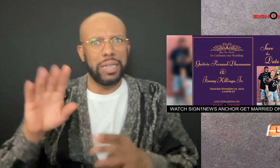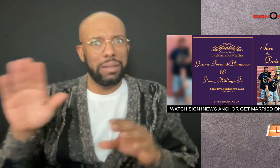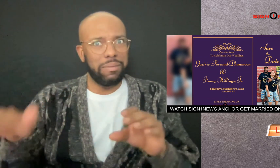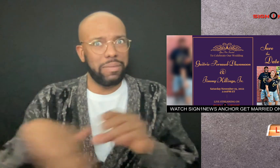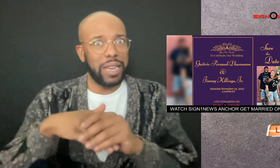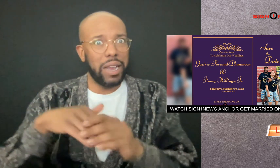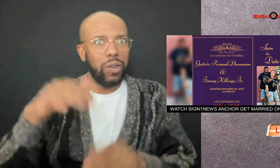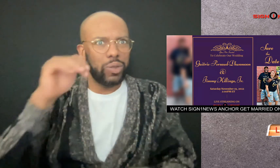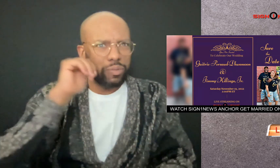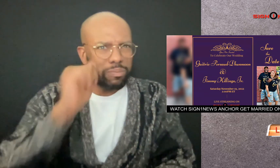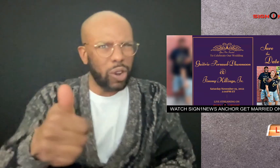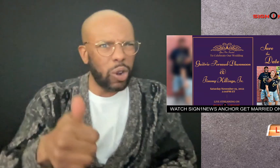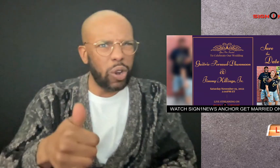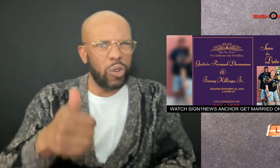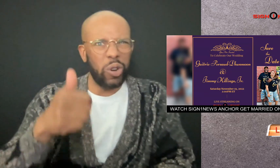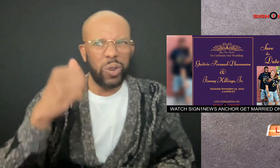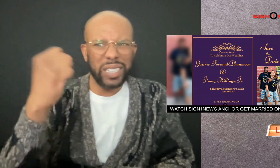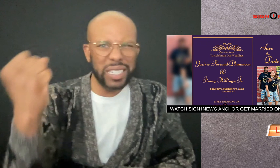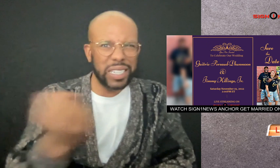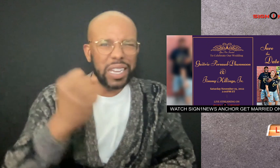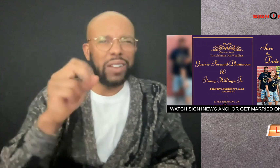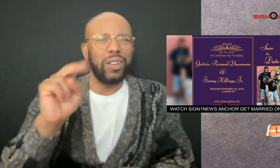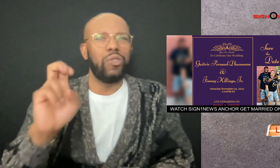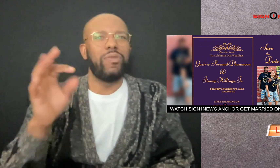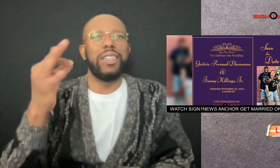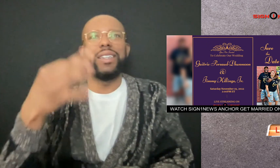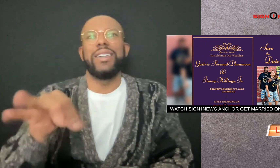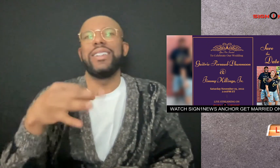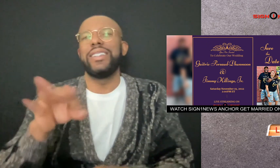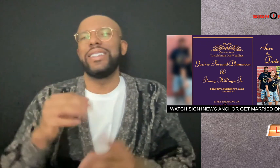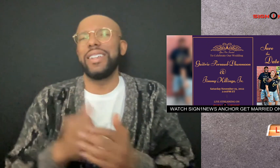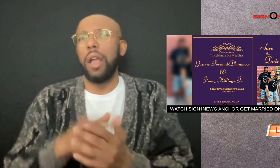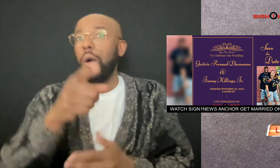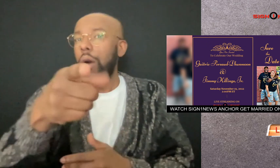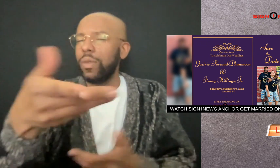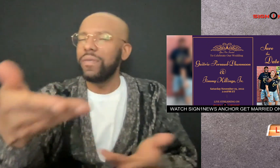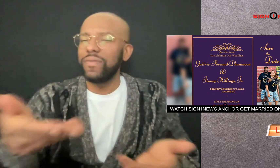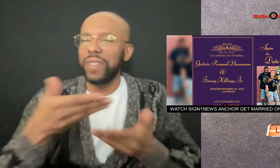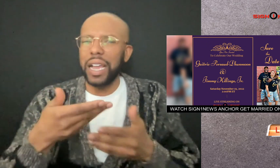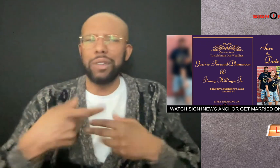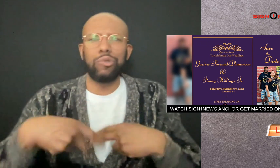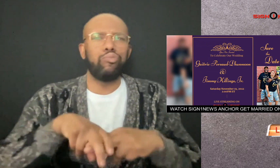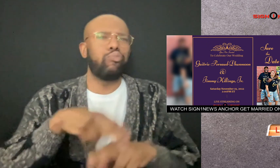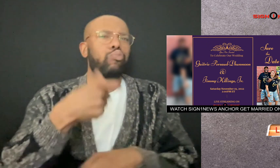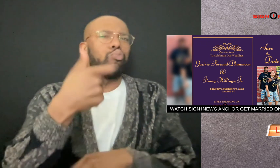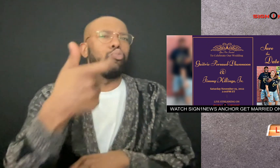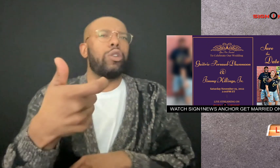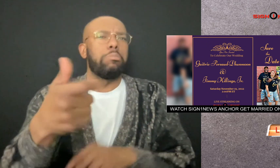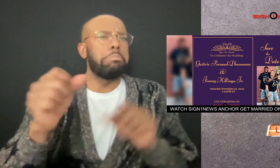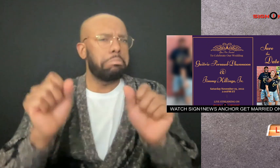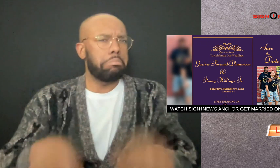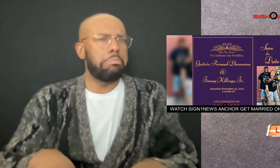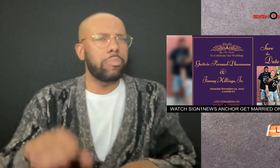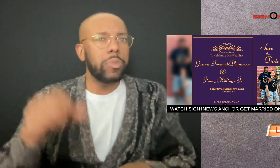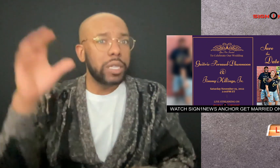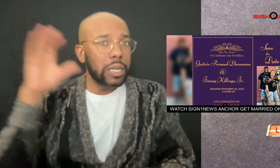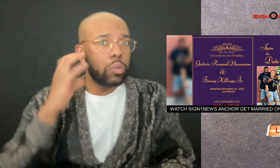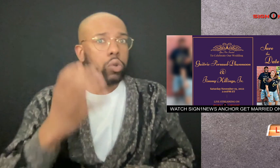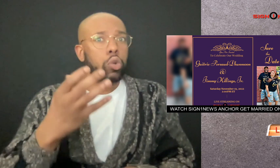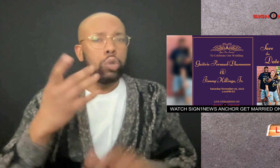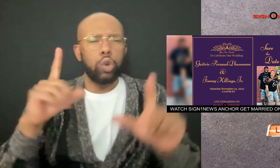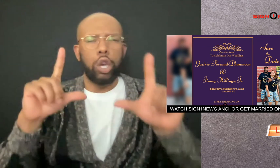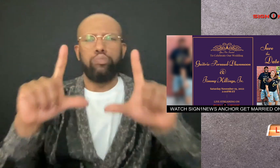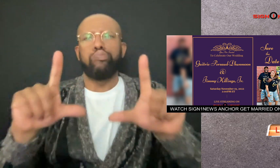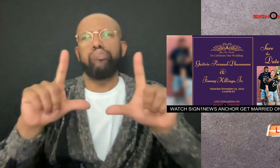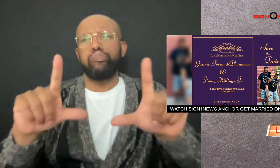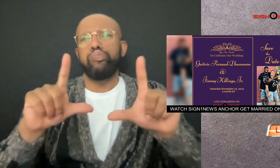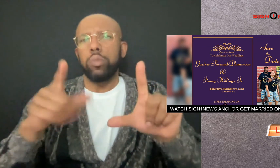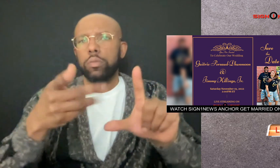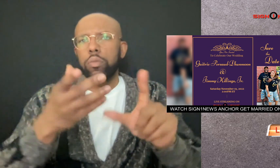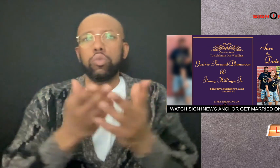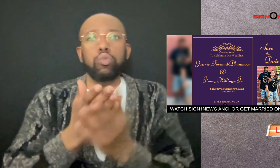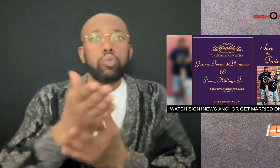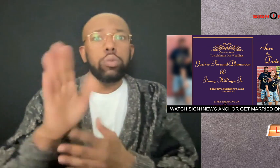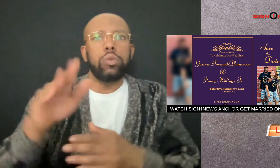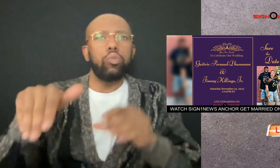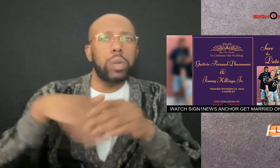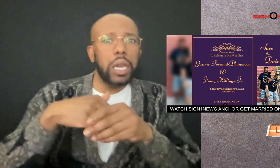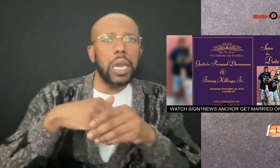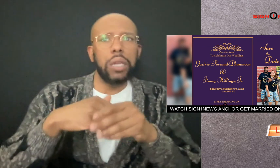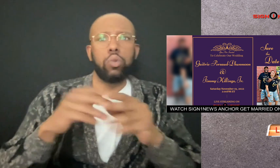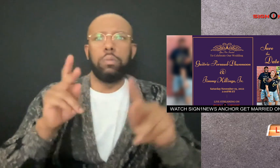Saturday, November 19 and you are invited to watch Sign1News will live stream the wedding so